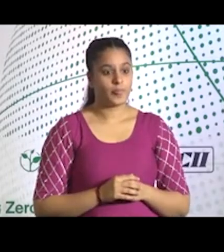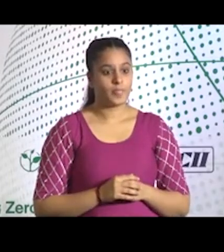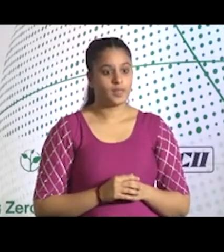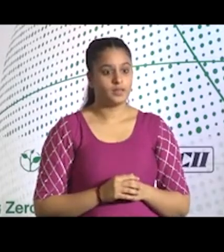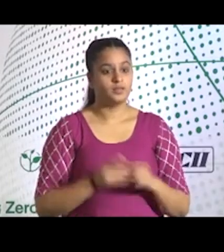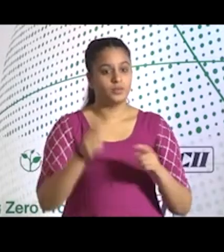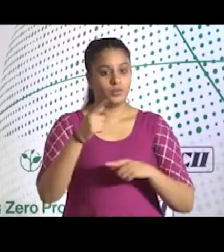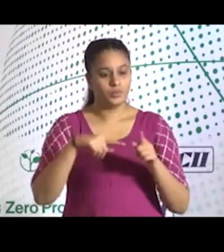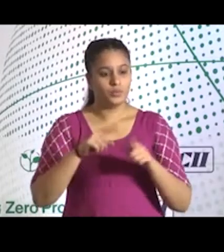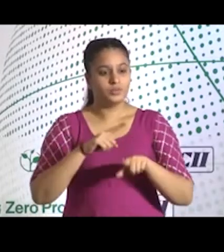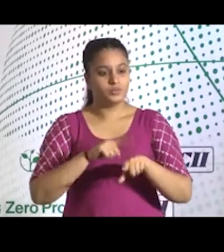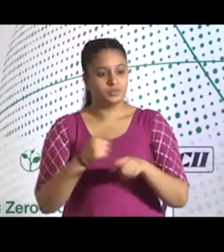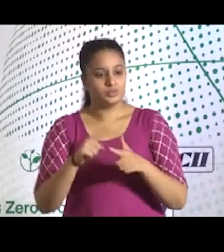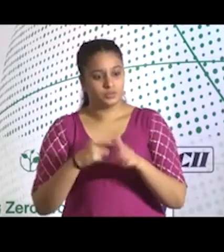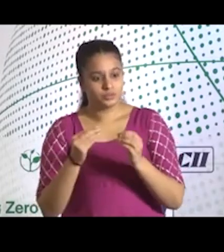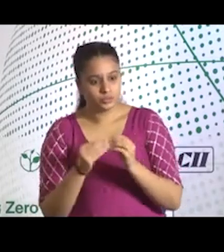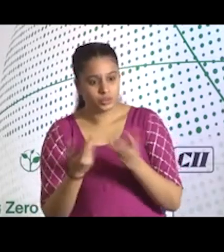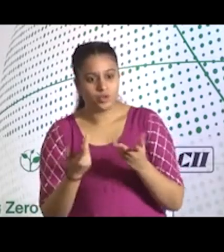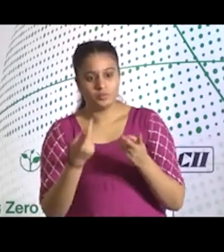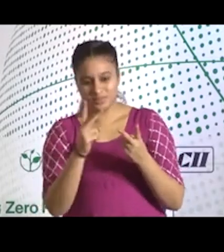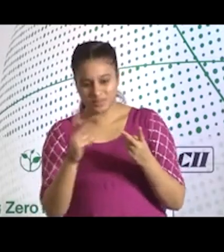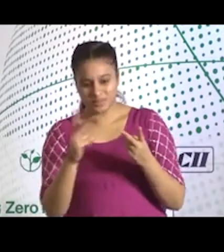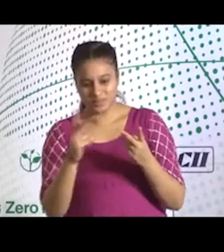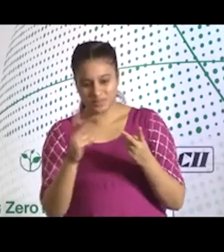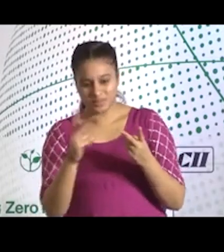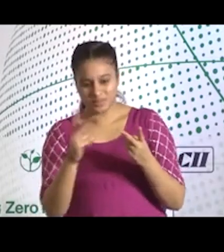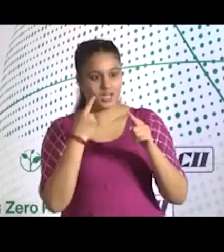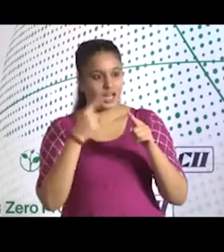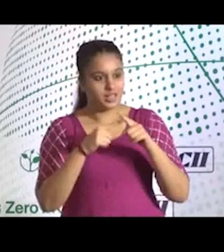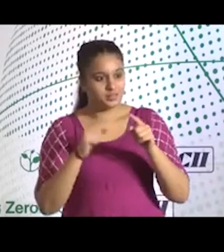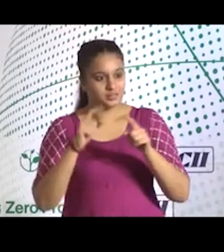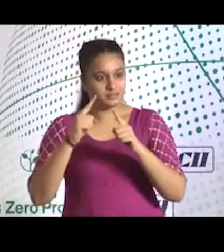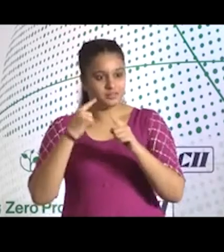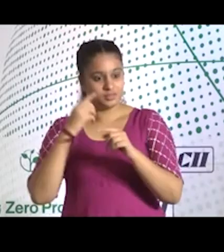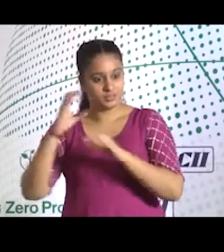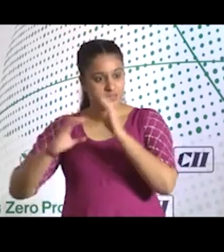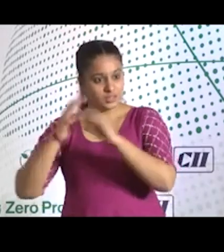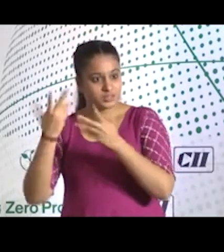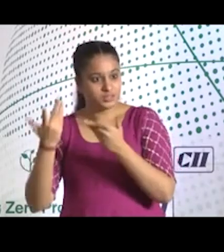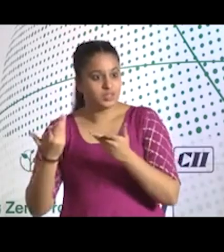industry are really high tech industries, right? Like we hired them, train them.